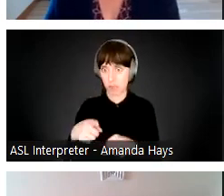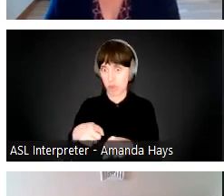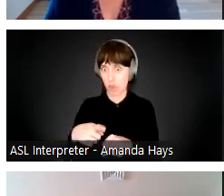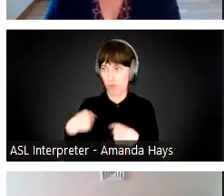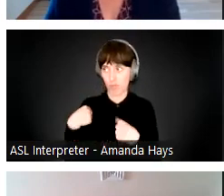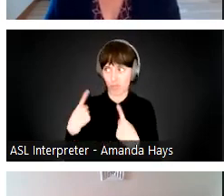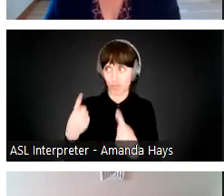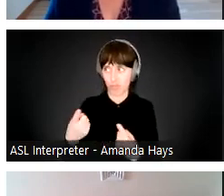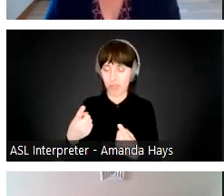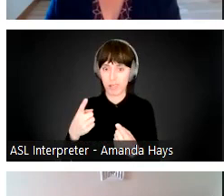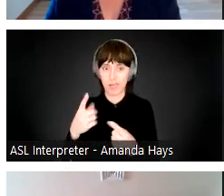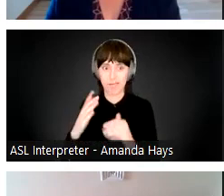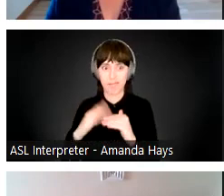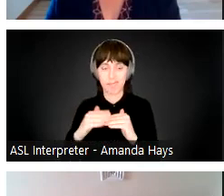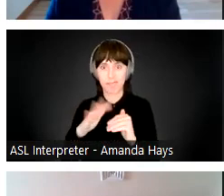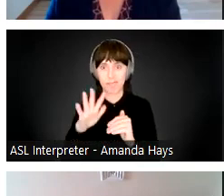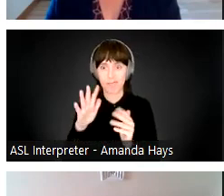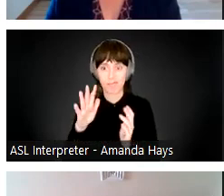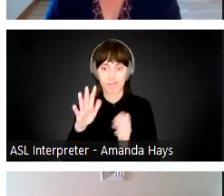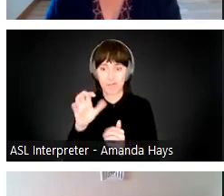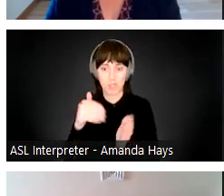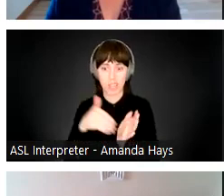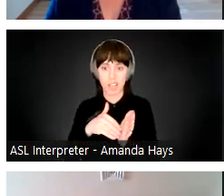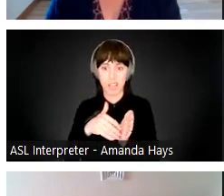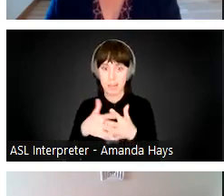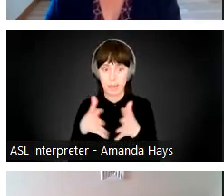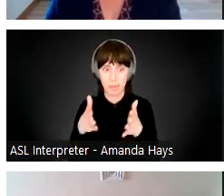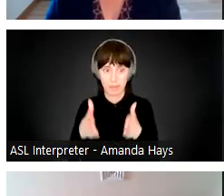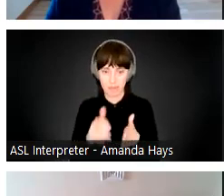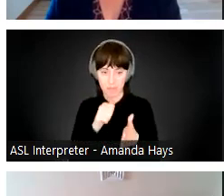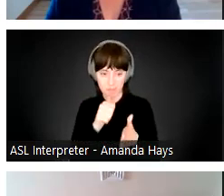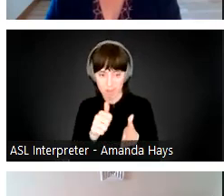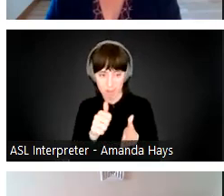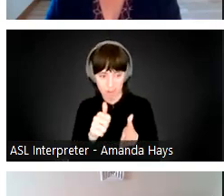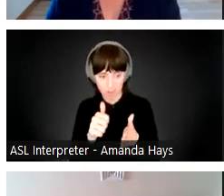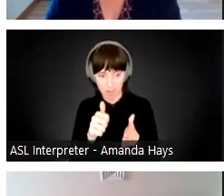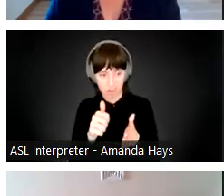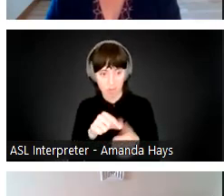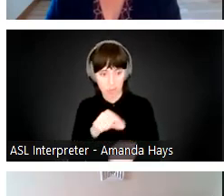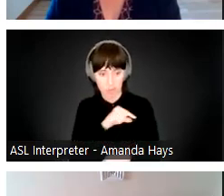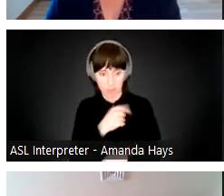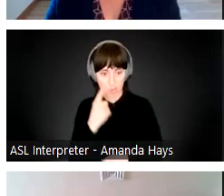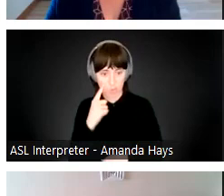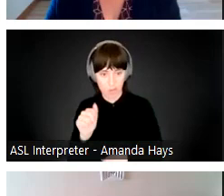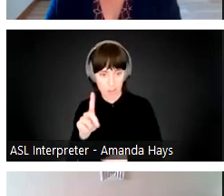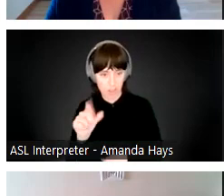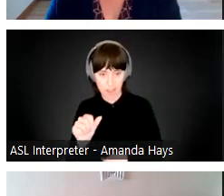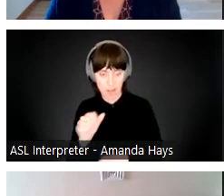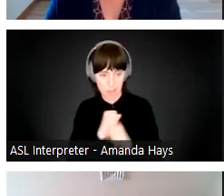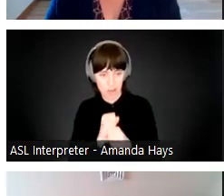Americans- has not been determined to qualify as a disability entitled to ADA